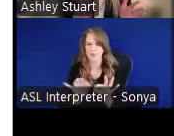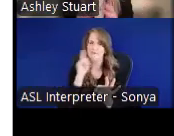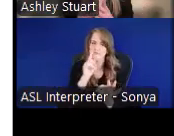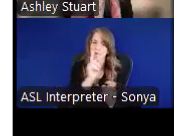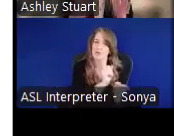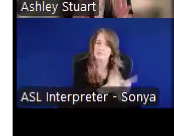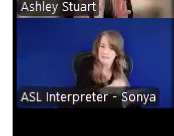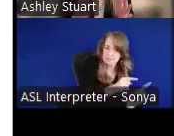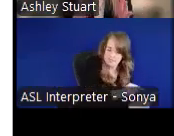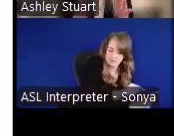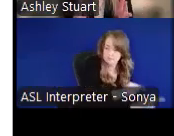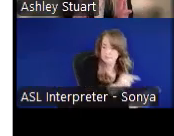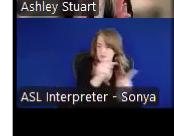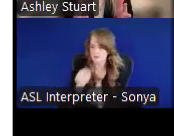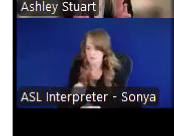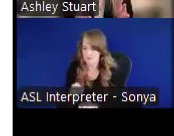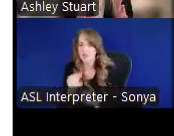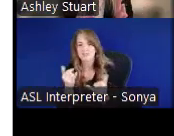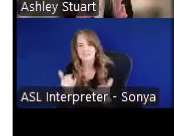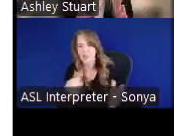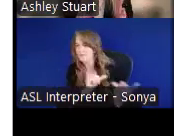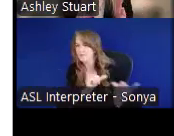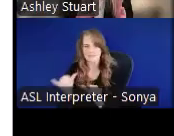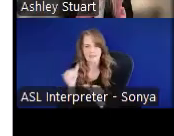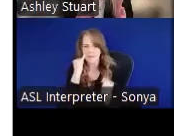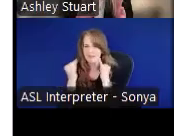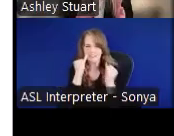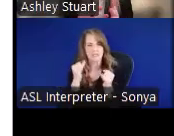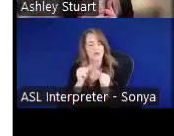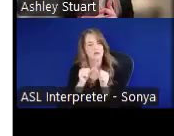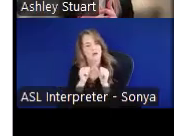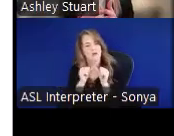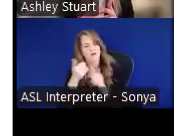about the frequency and the persistence of the behavior. So